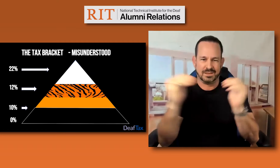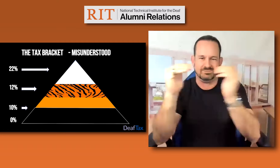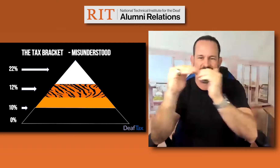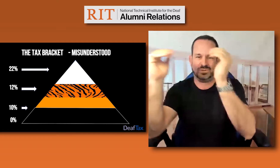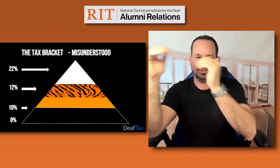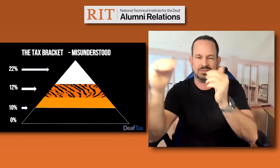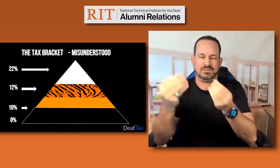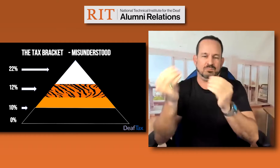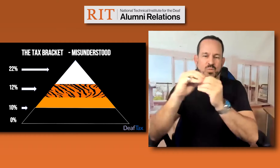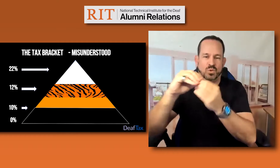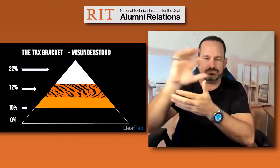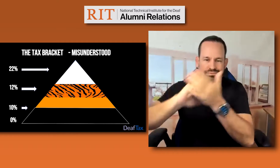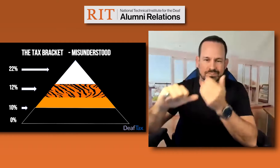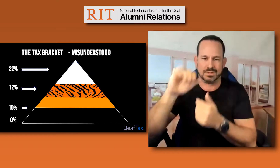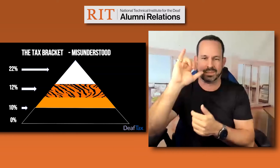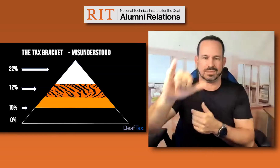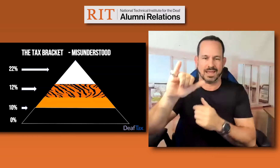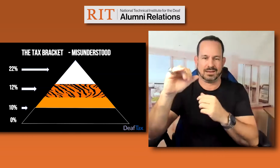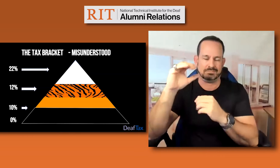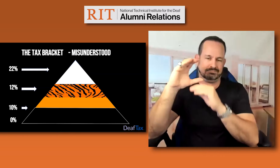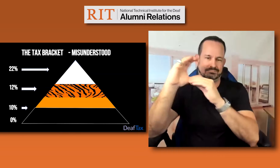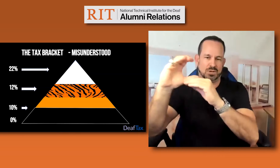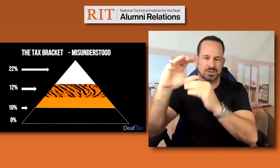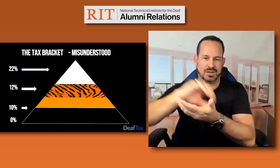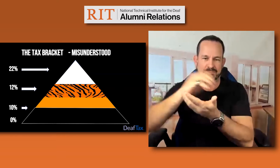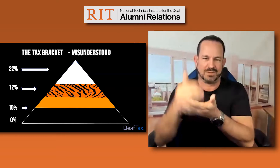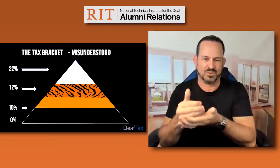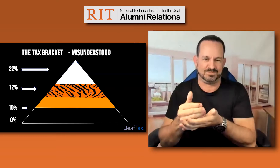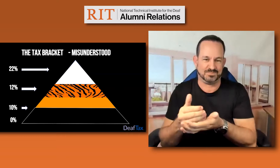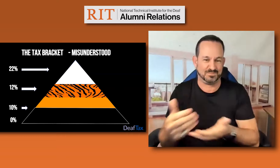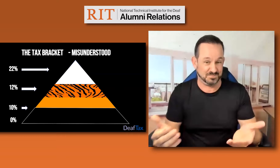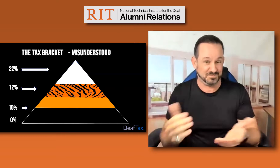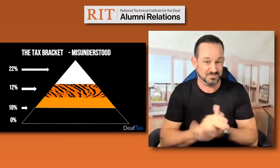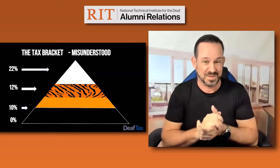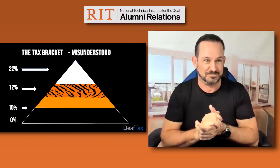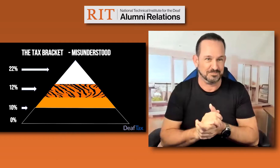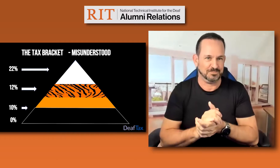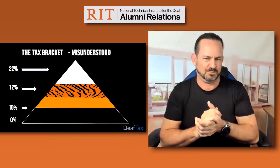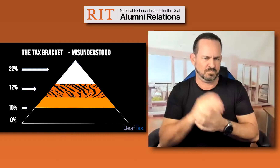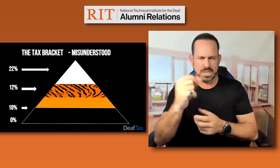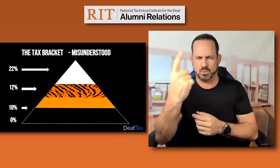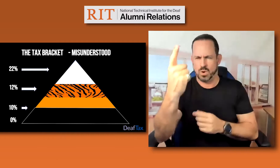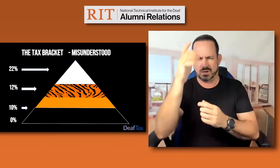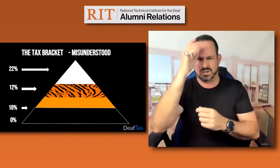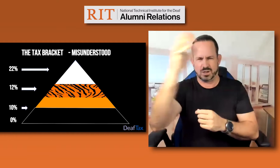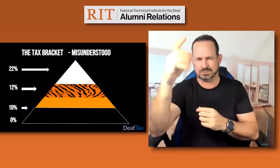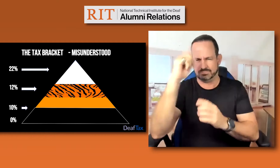So each layer builds on the layer that came before for the amount of tax that you will be paying.